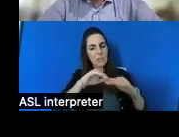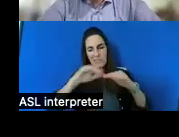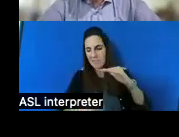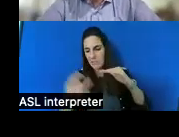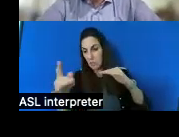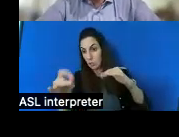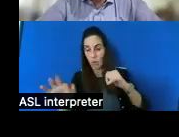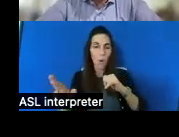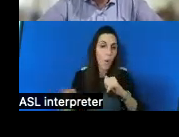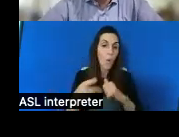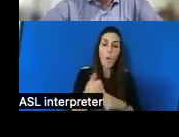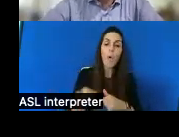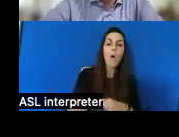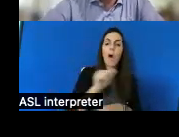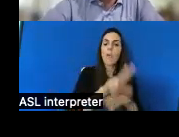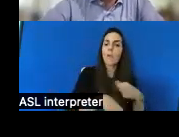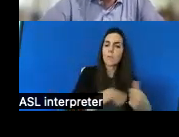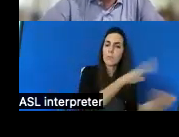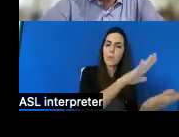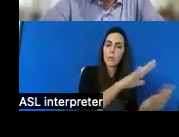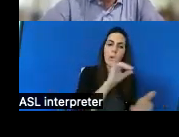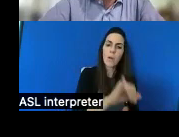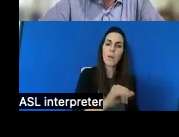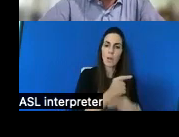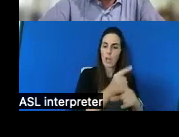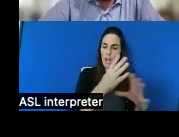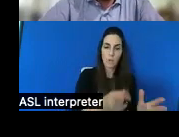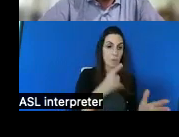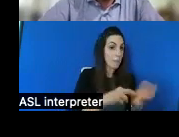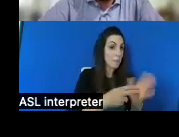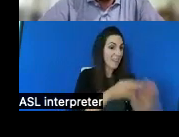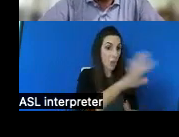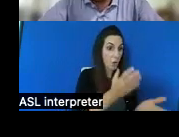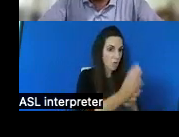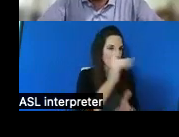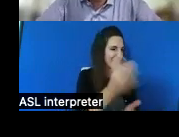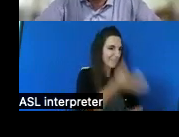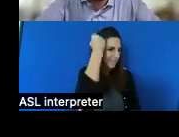other forms of guardianship strip their rights away from them right not only is it a much more